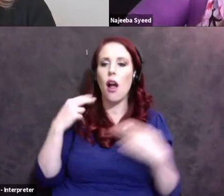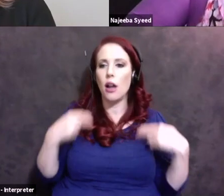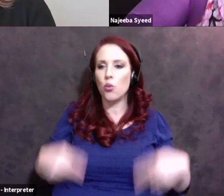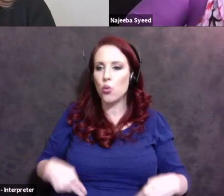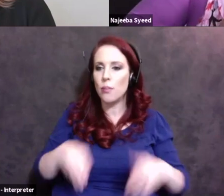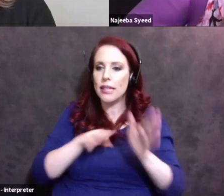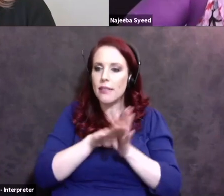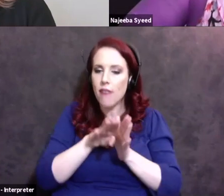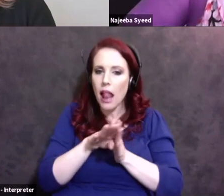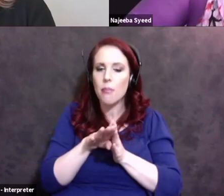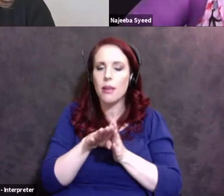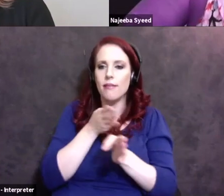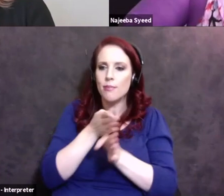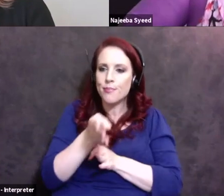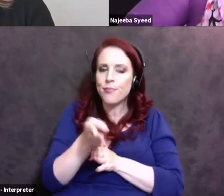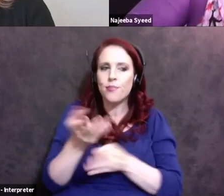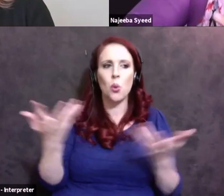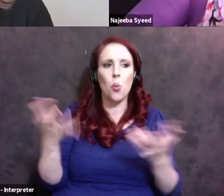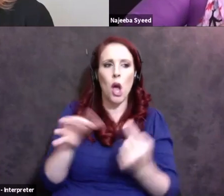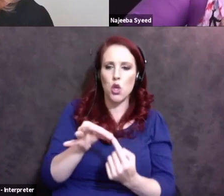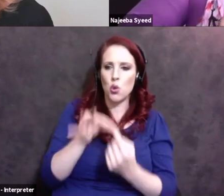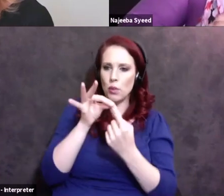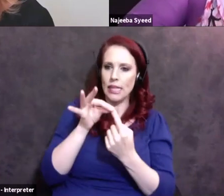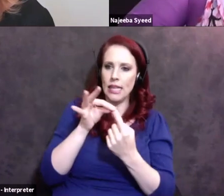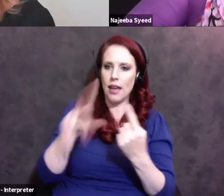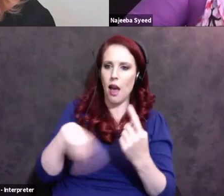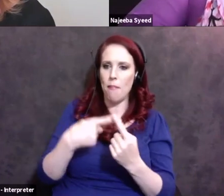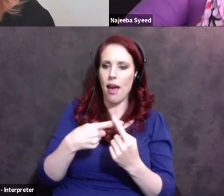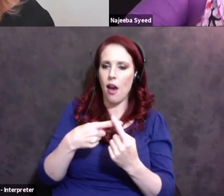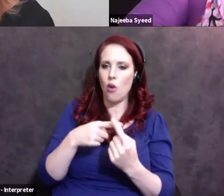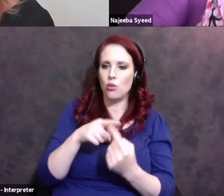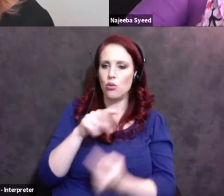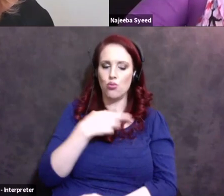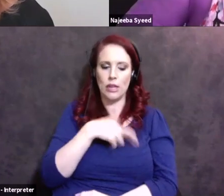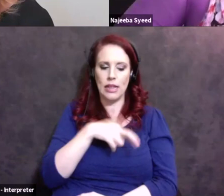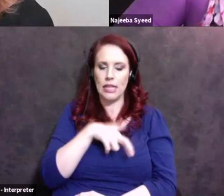is unique about anti-religious bias and what is also similar.